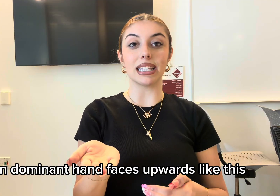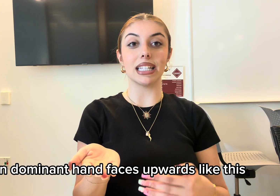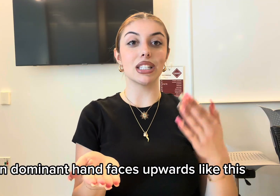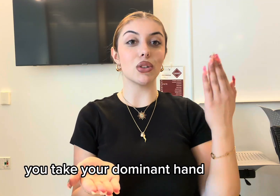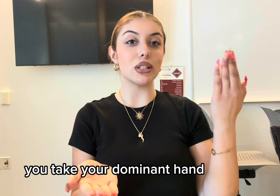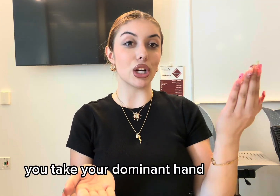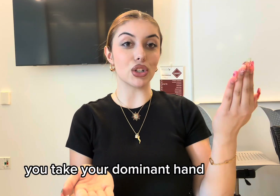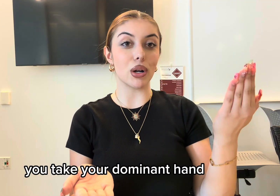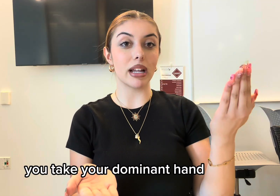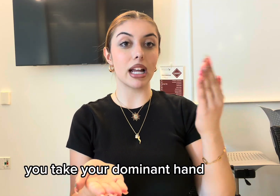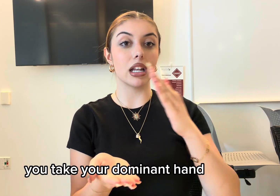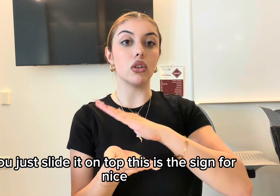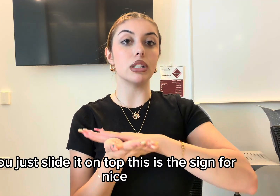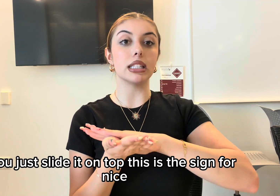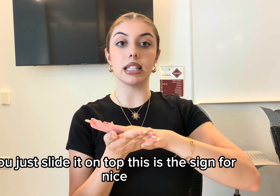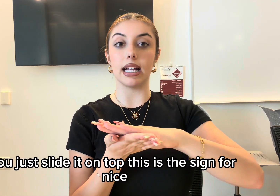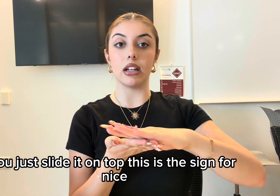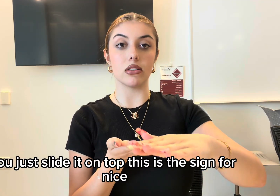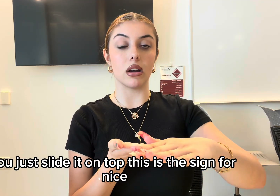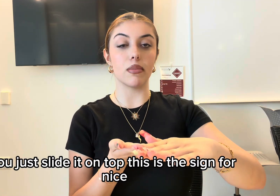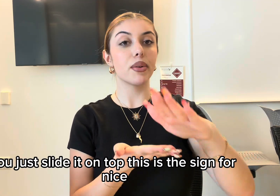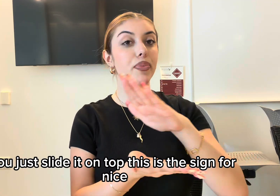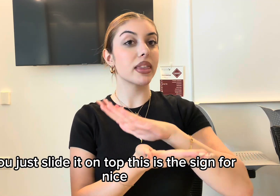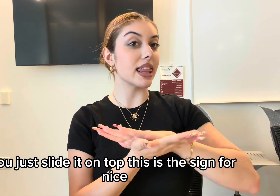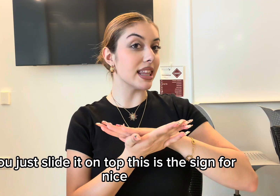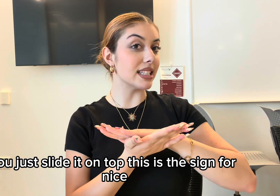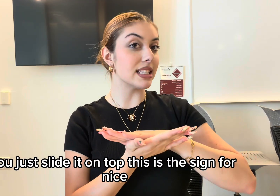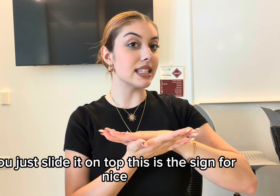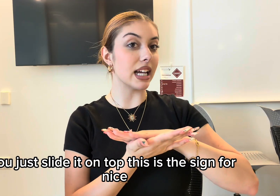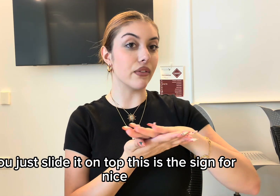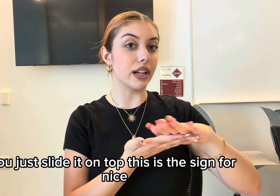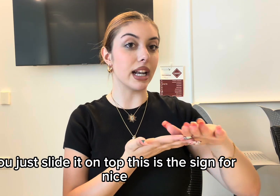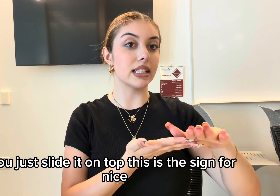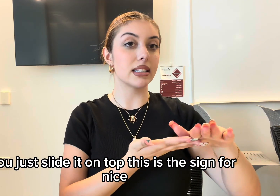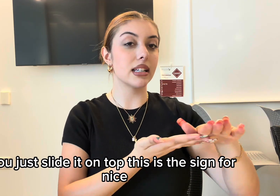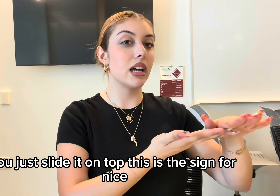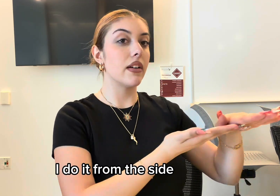like this. You take your dominant hand, you just slide it on top. This is the sign for nice.